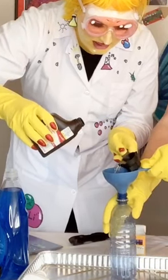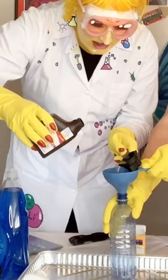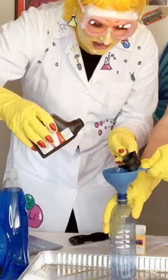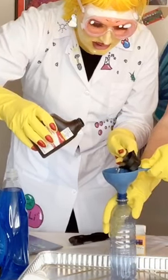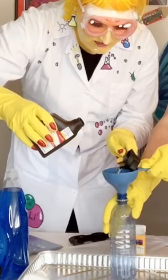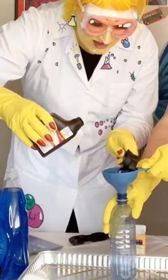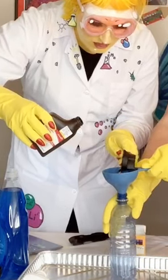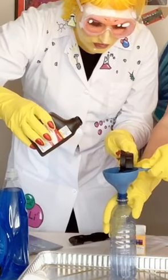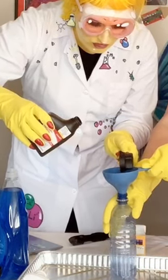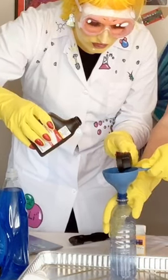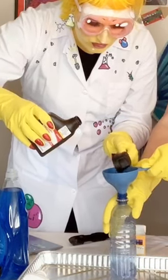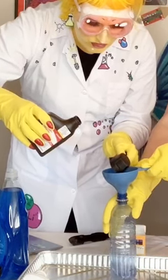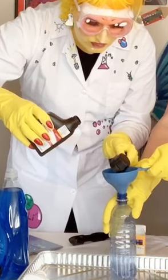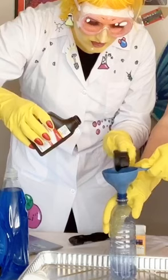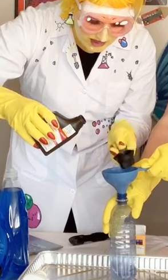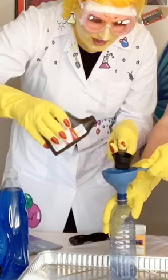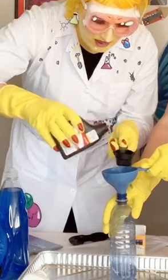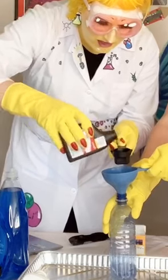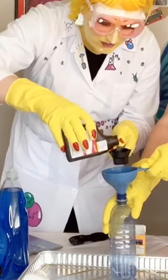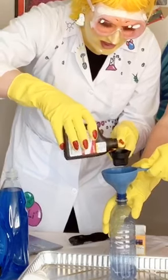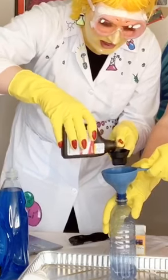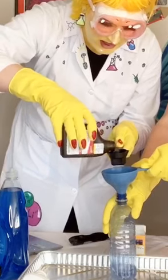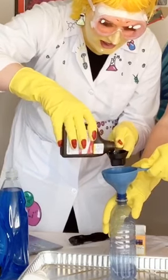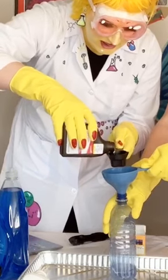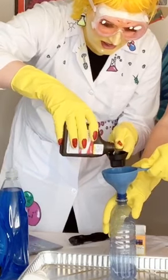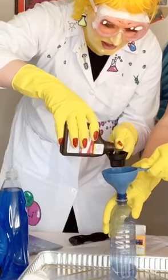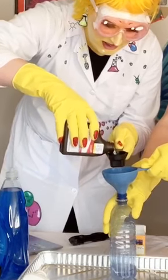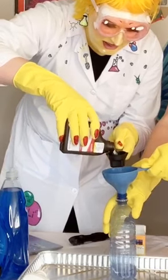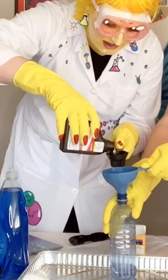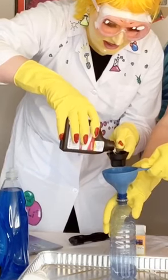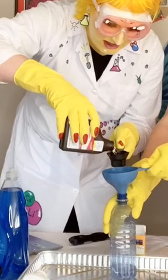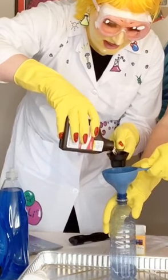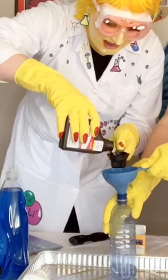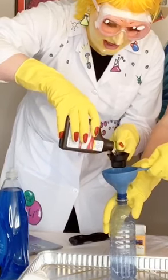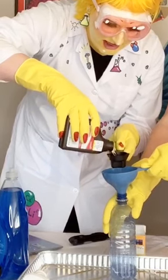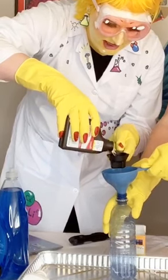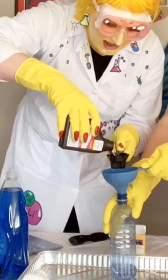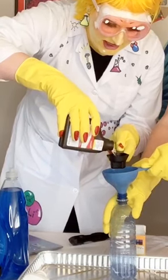into the funnel. There we go, there's one.